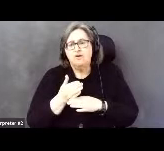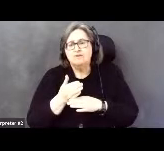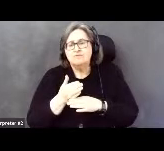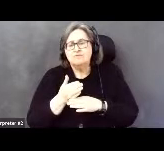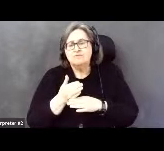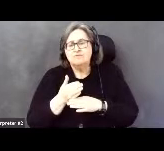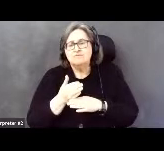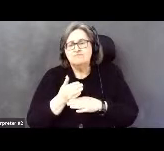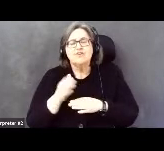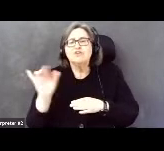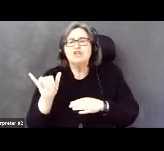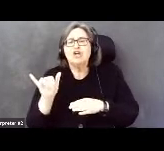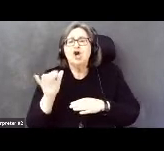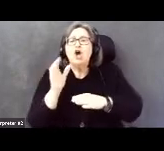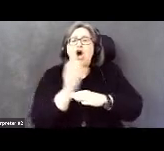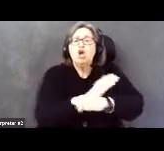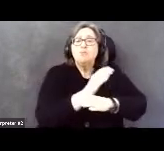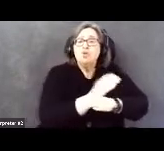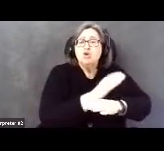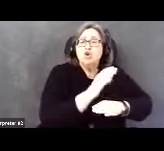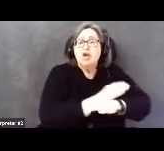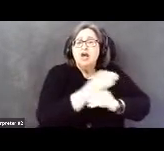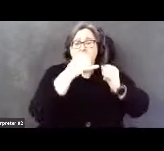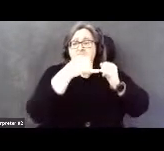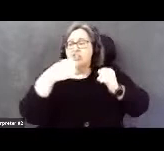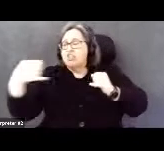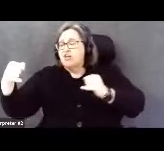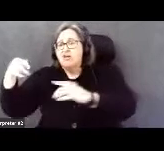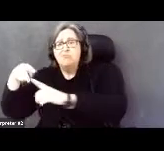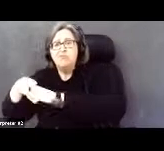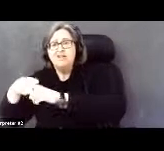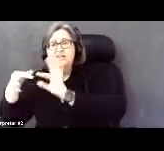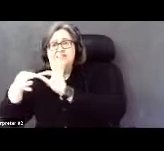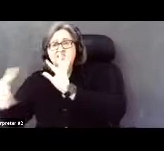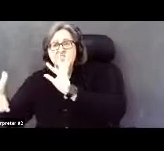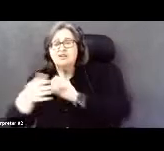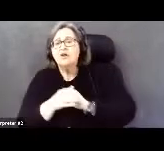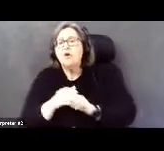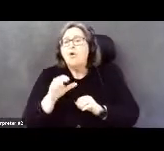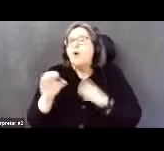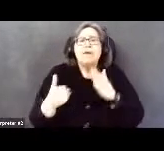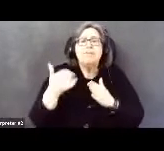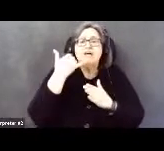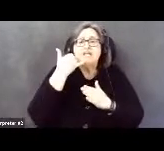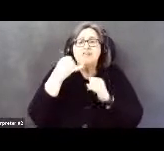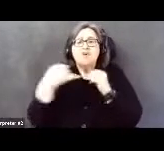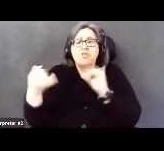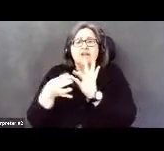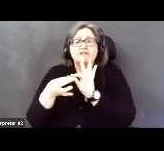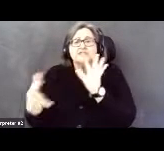company or telephone lines. Information processing is slowed and disconnected in some respects.